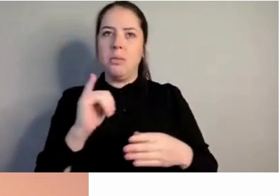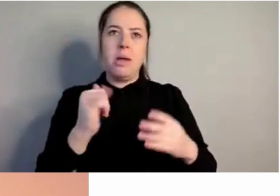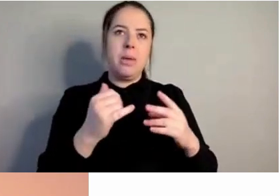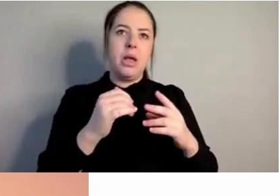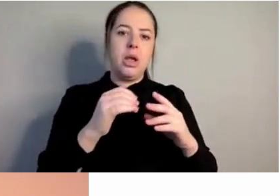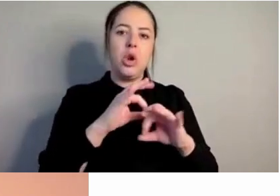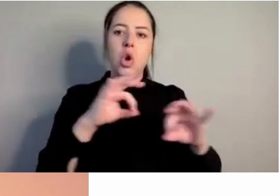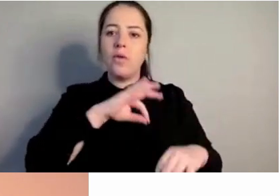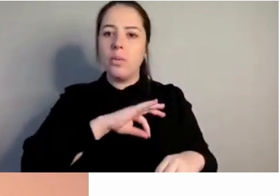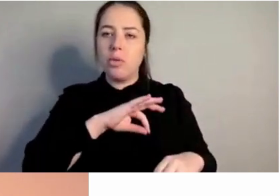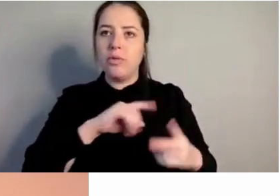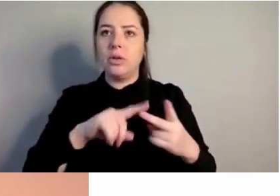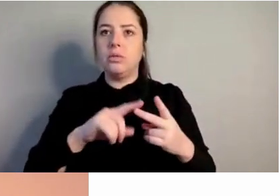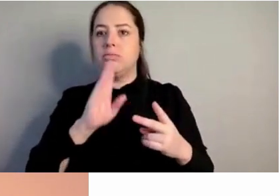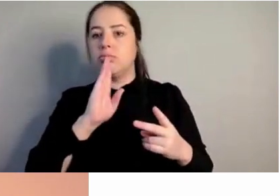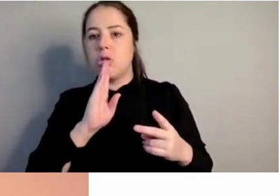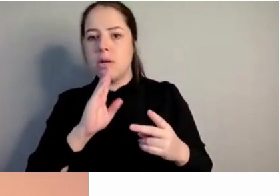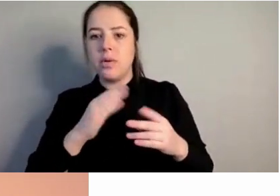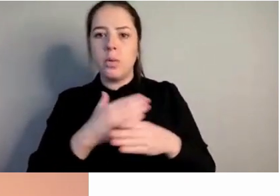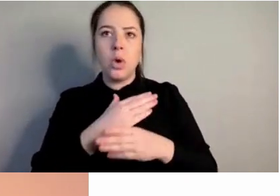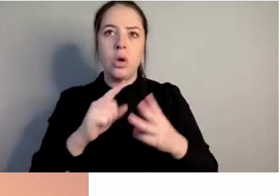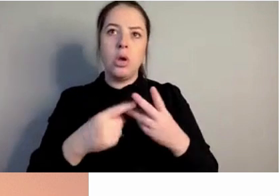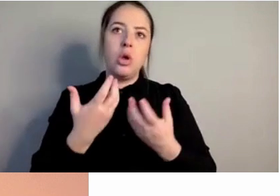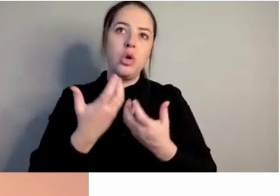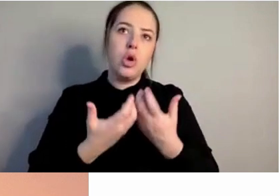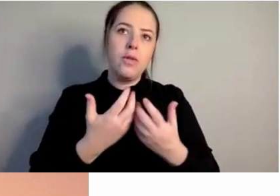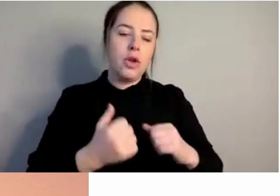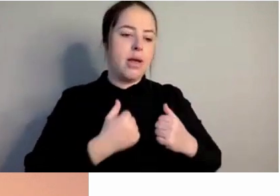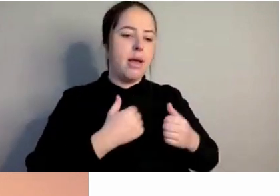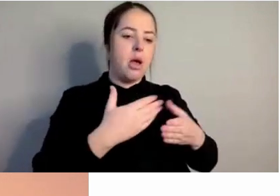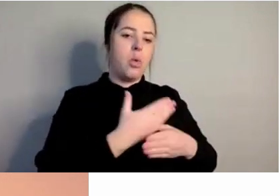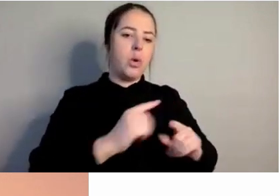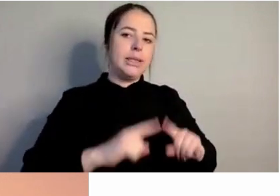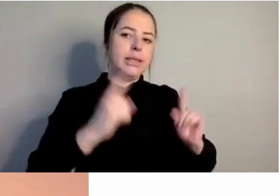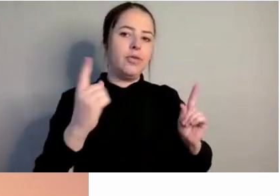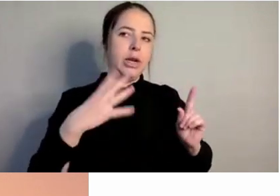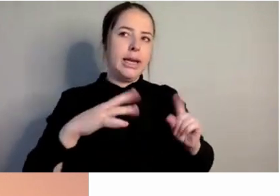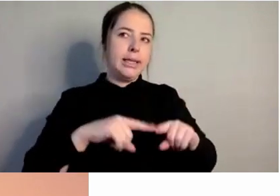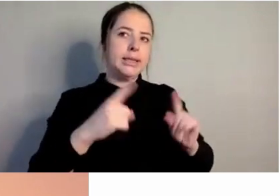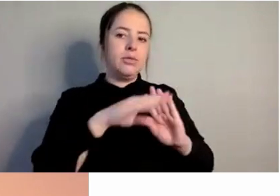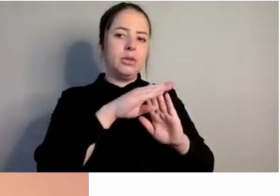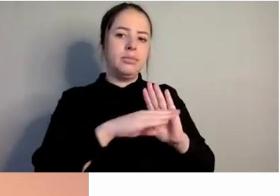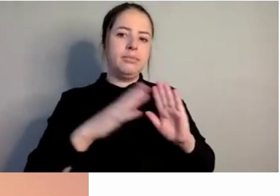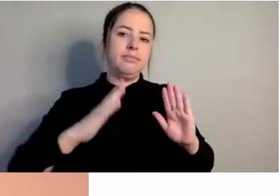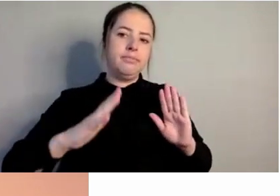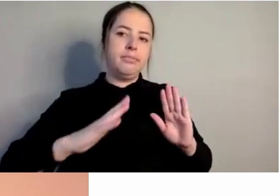whether it's in the private sector, whether it's in a university, the requirement to directly serve